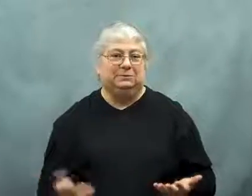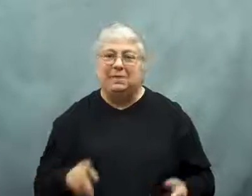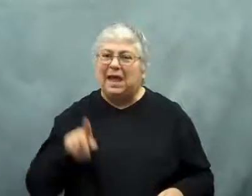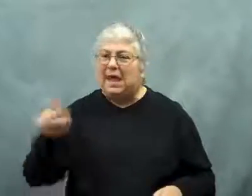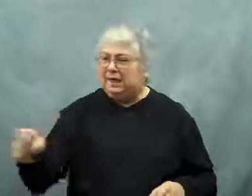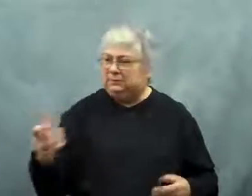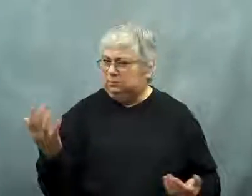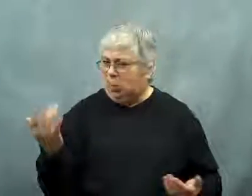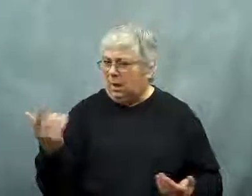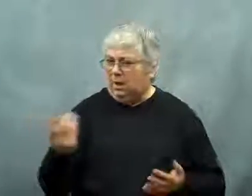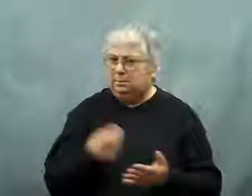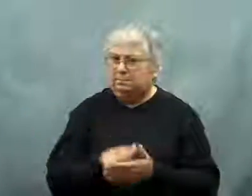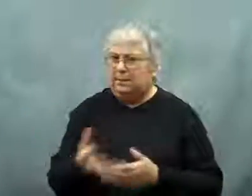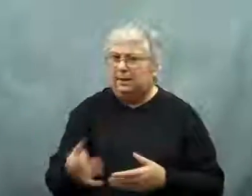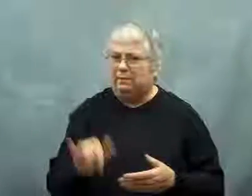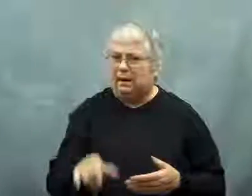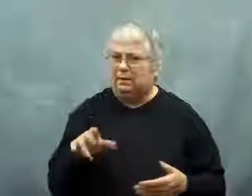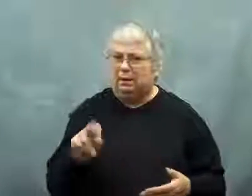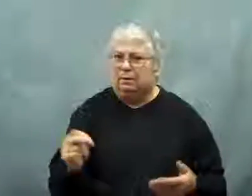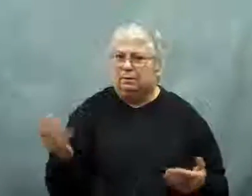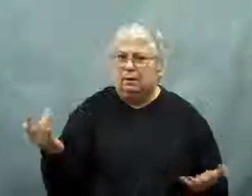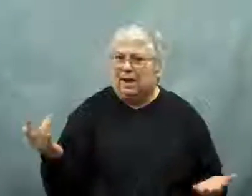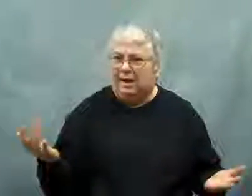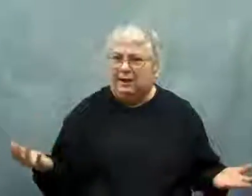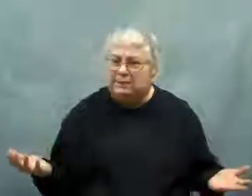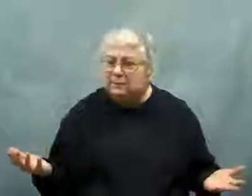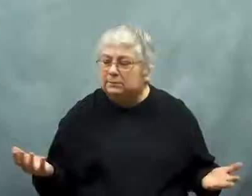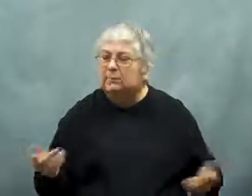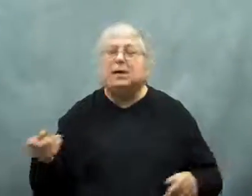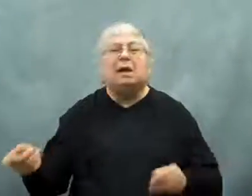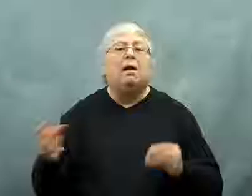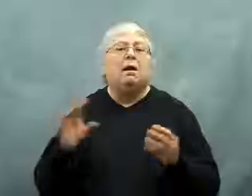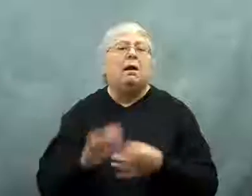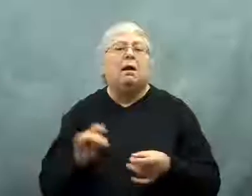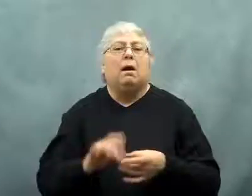The police asked her why she bought the guns.